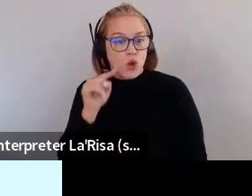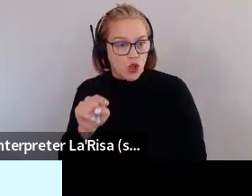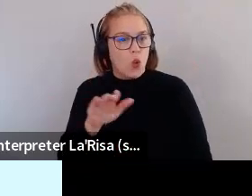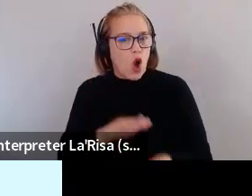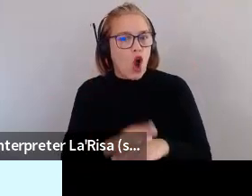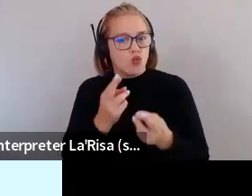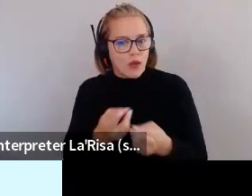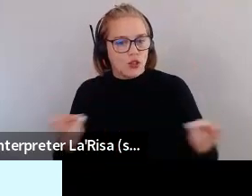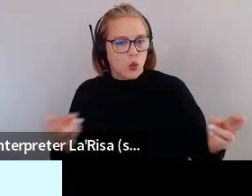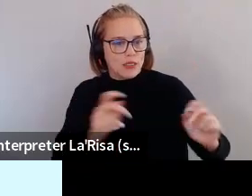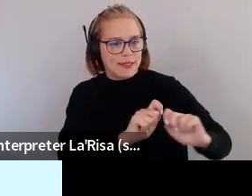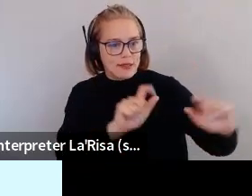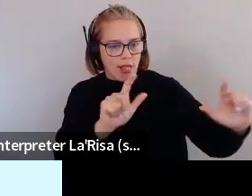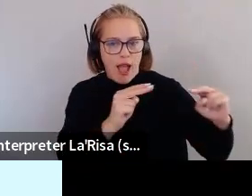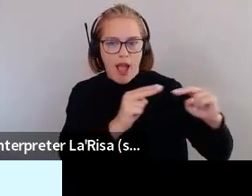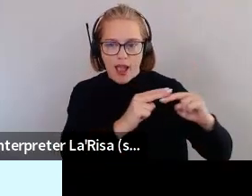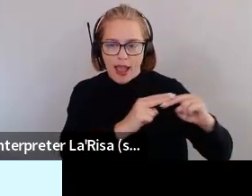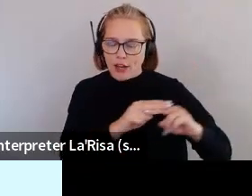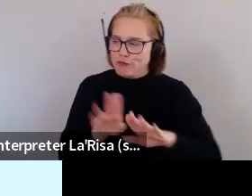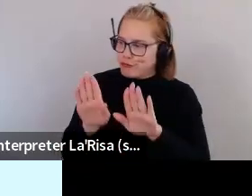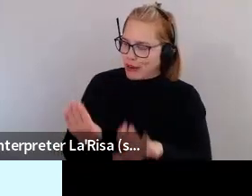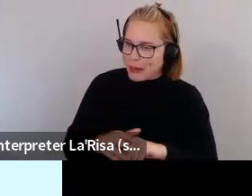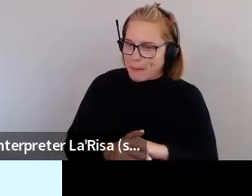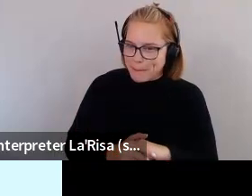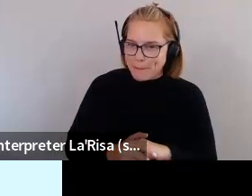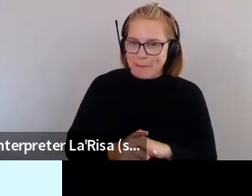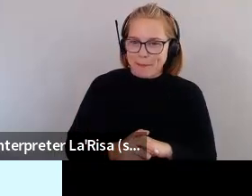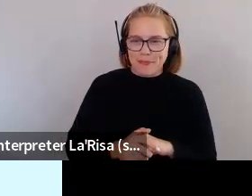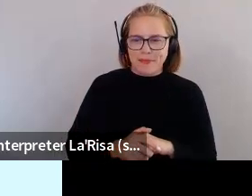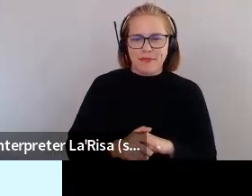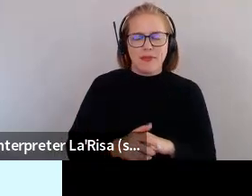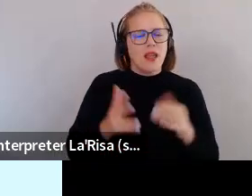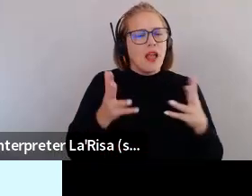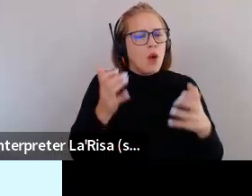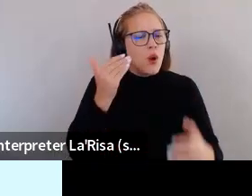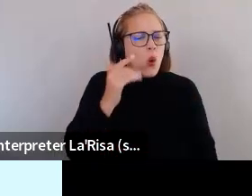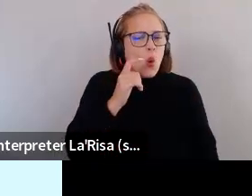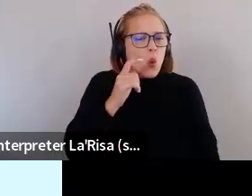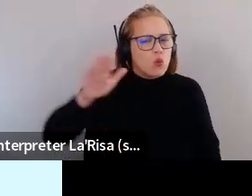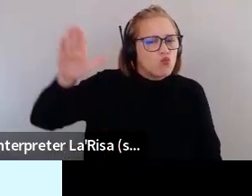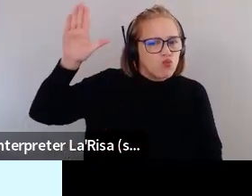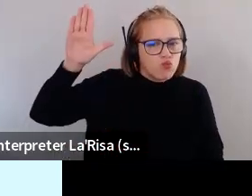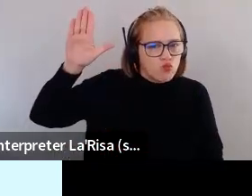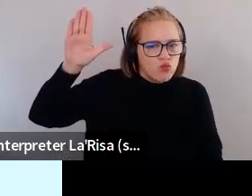get written.